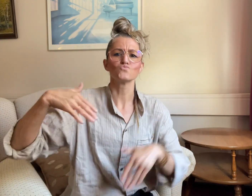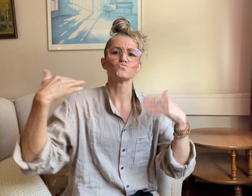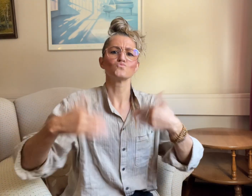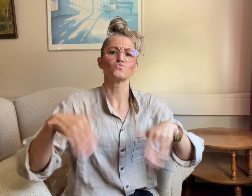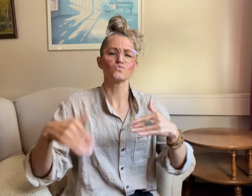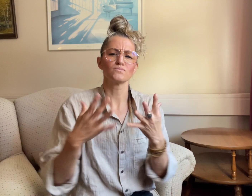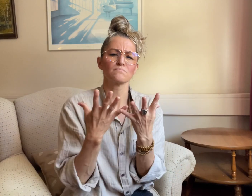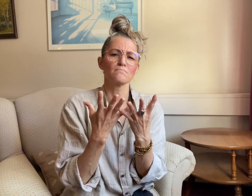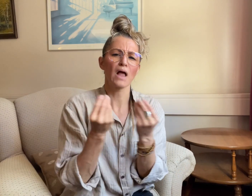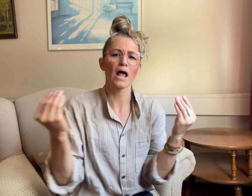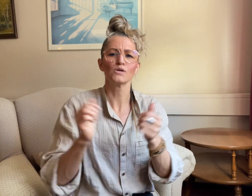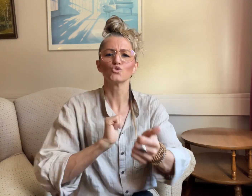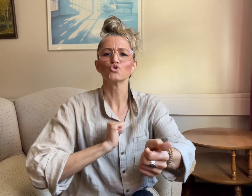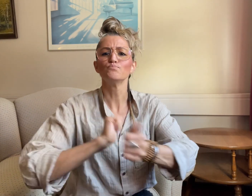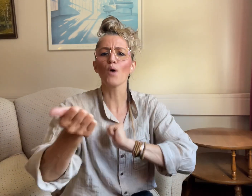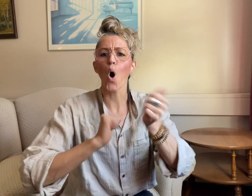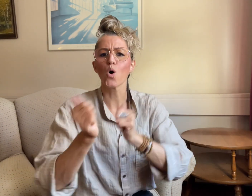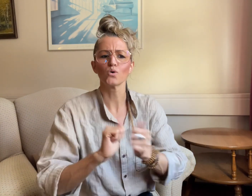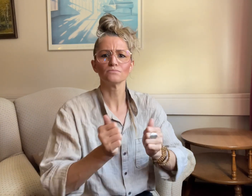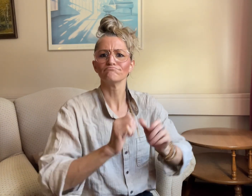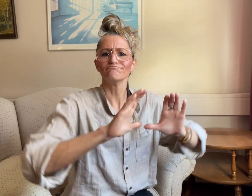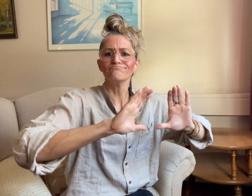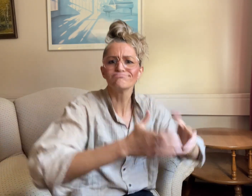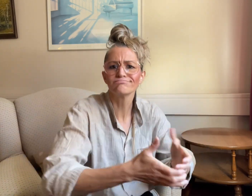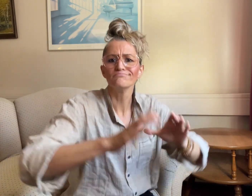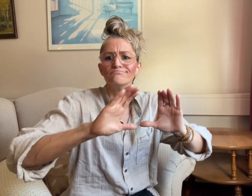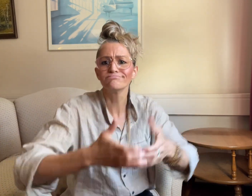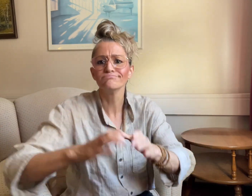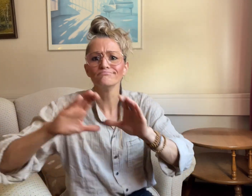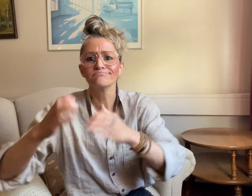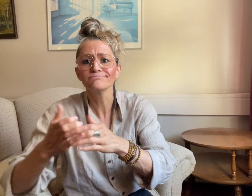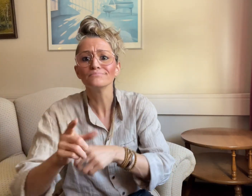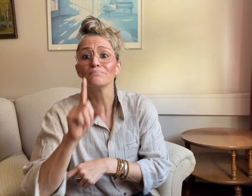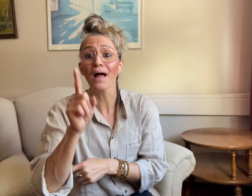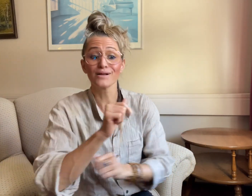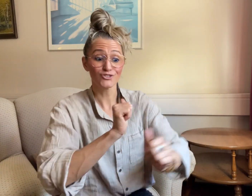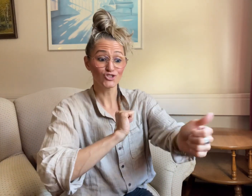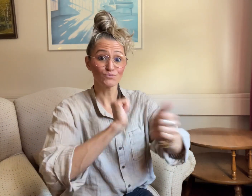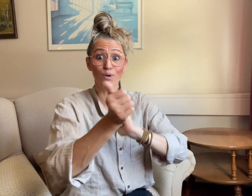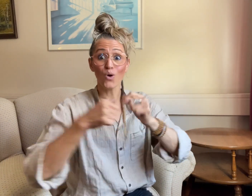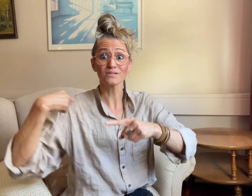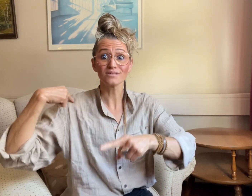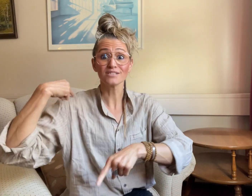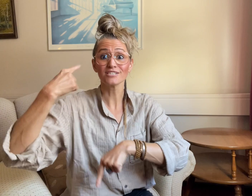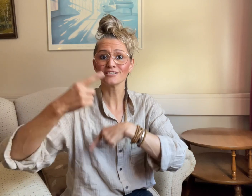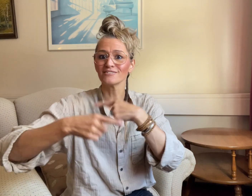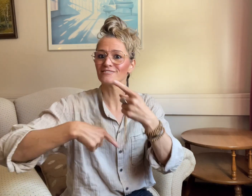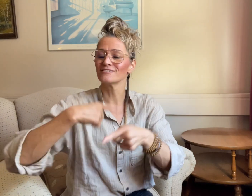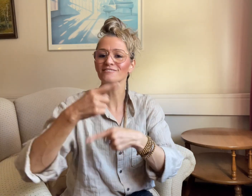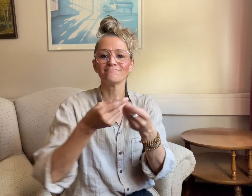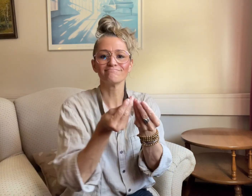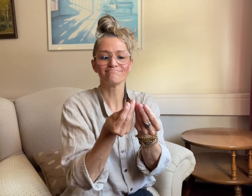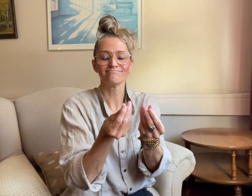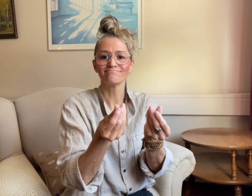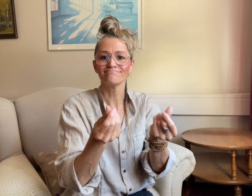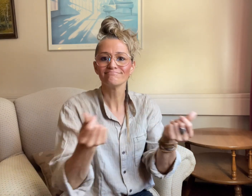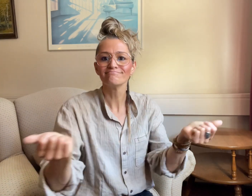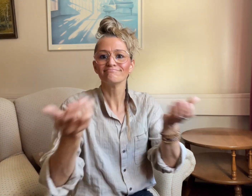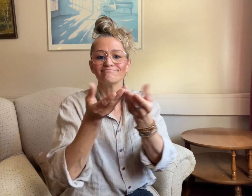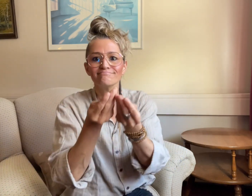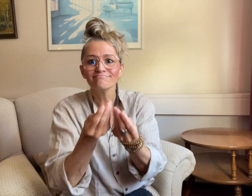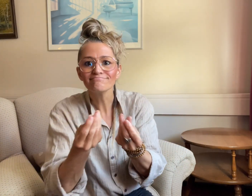but now those events have dissolved and there